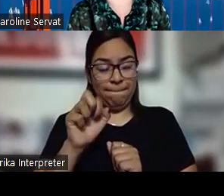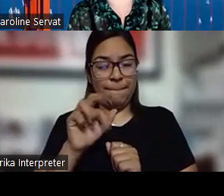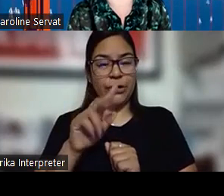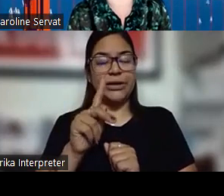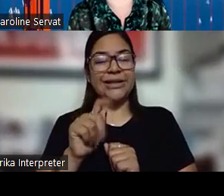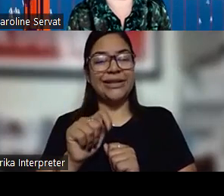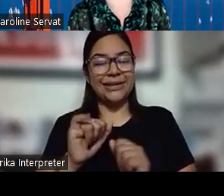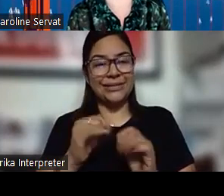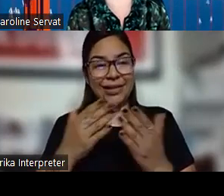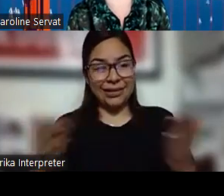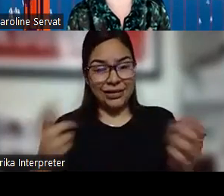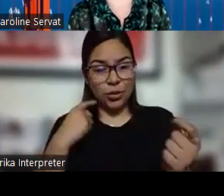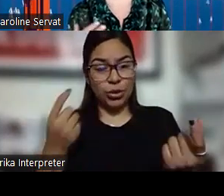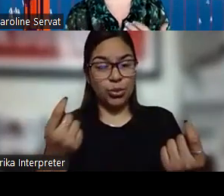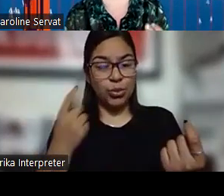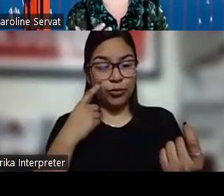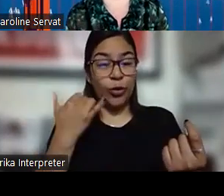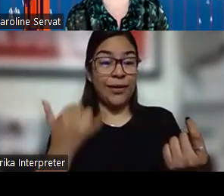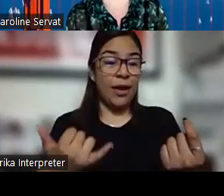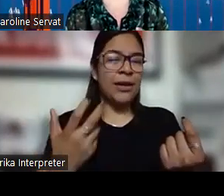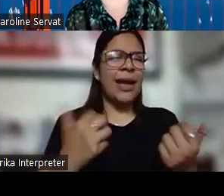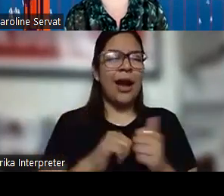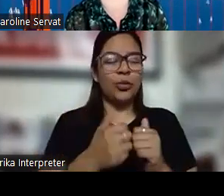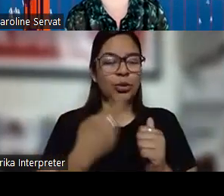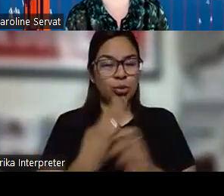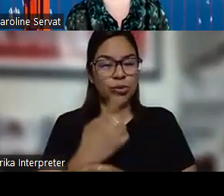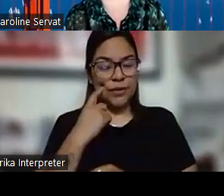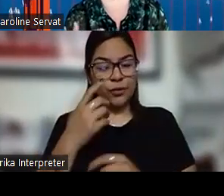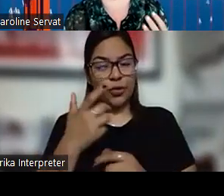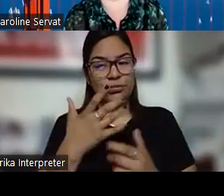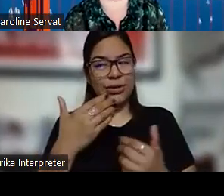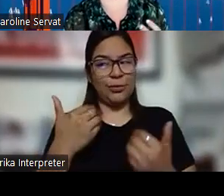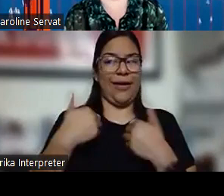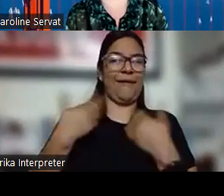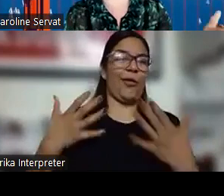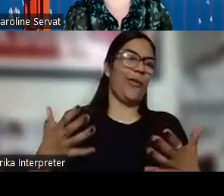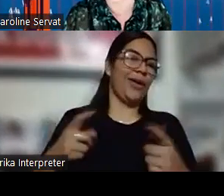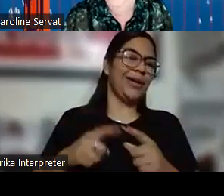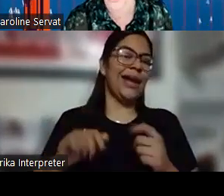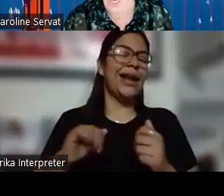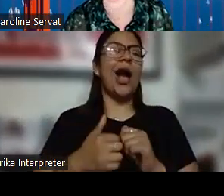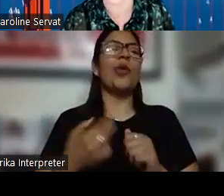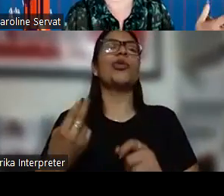um and really kind of leveraging the existing materials that that local adc's already share